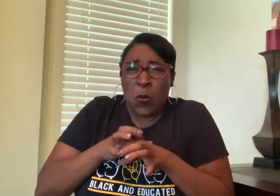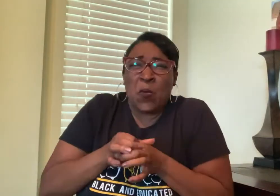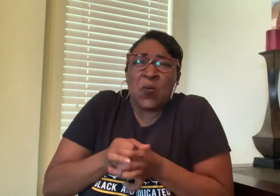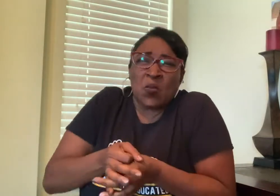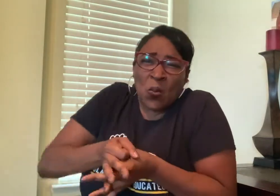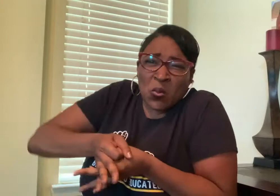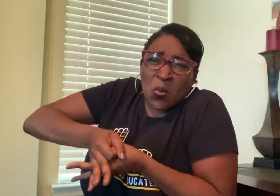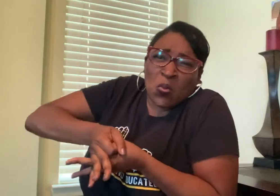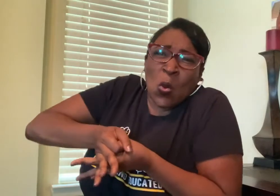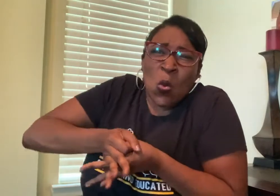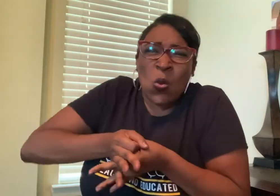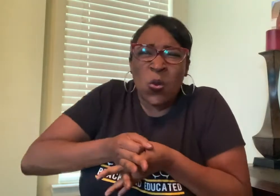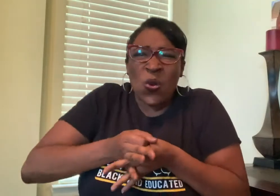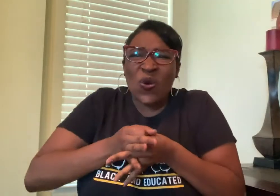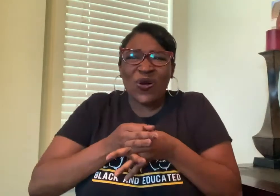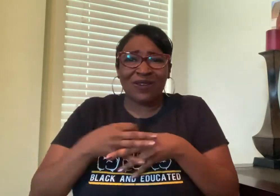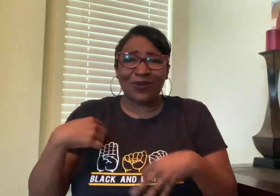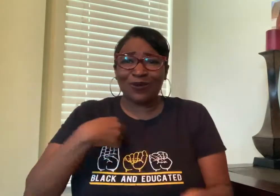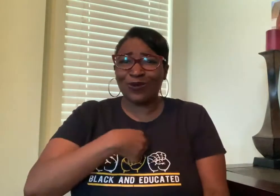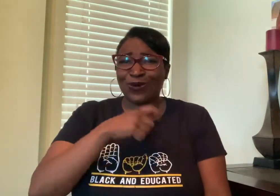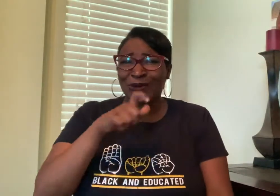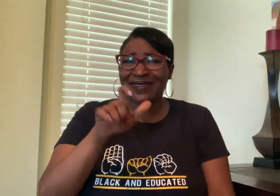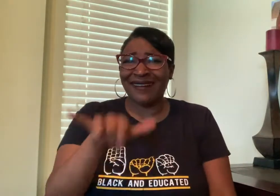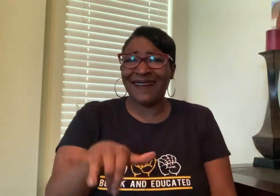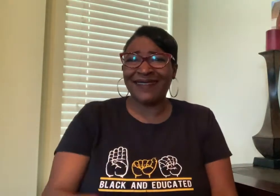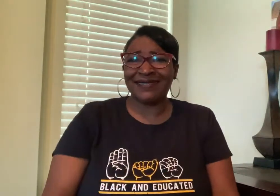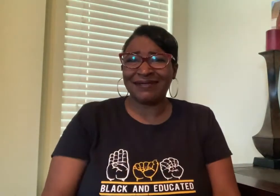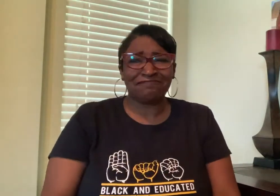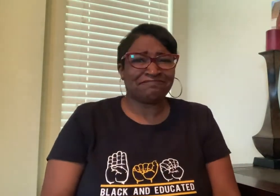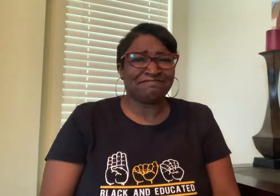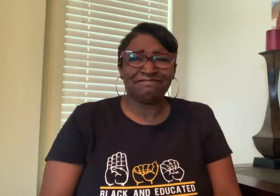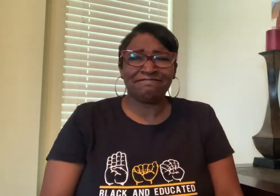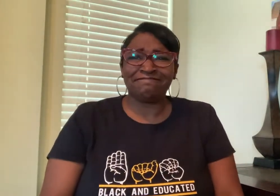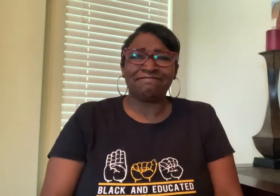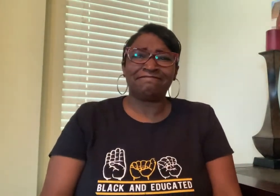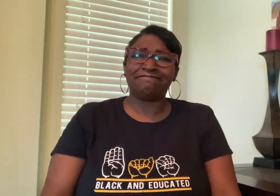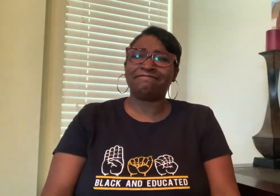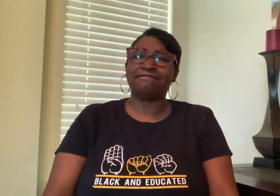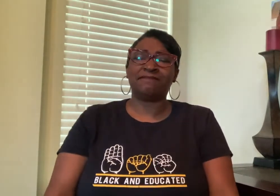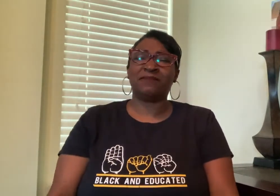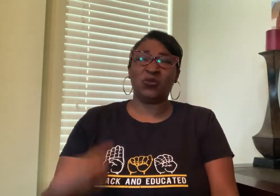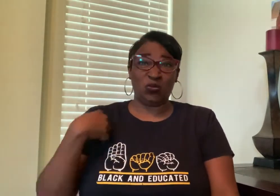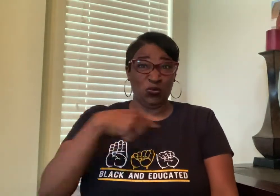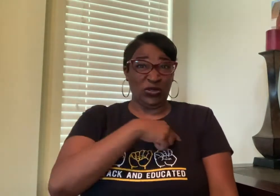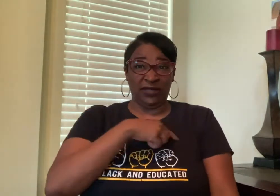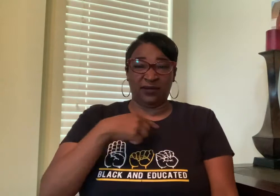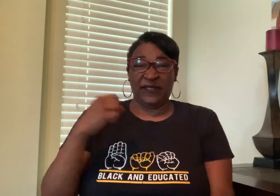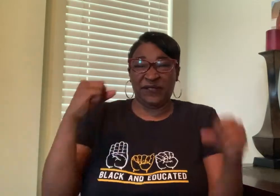people. We split and divide until we are basically isolated and we don’t need that.